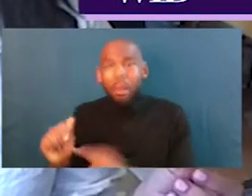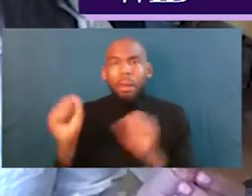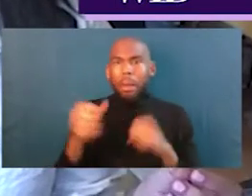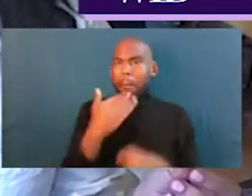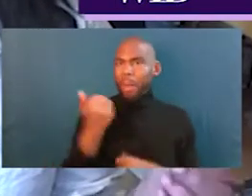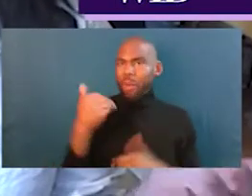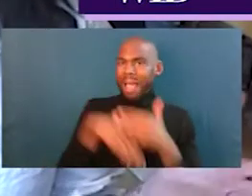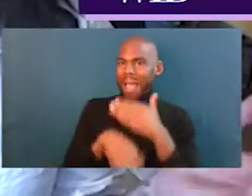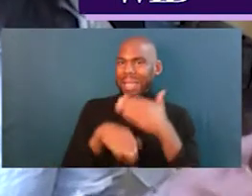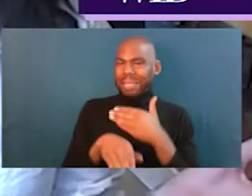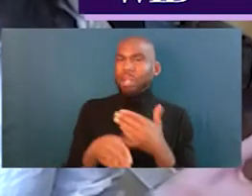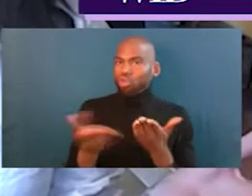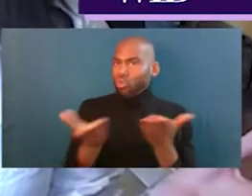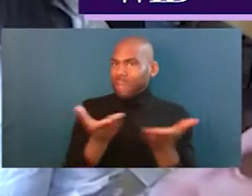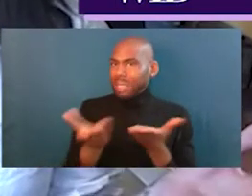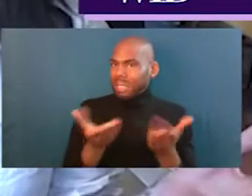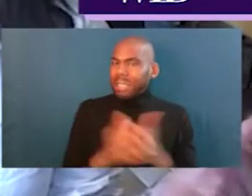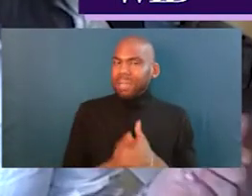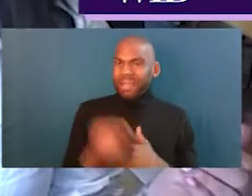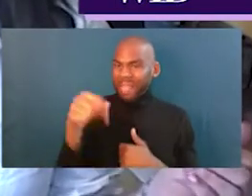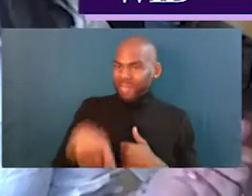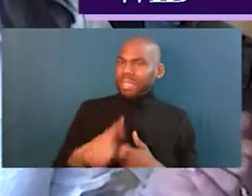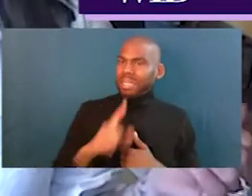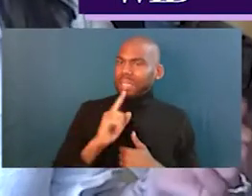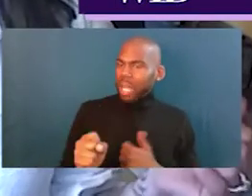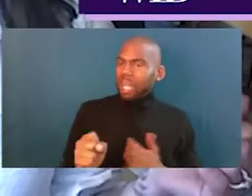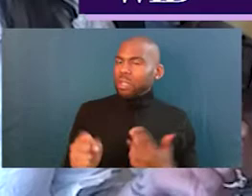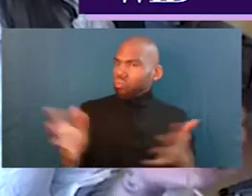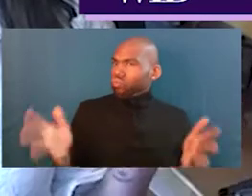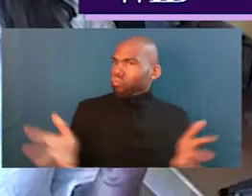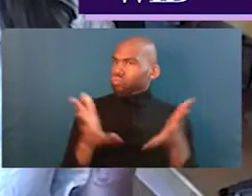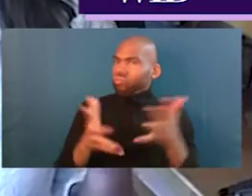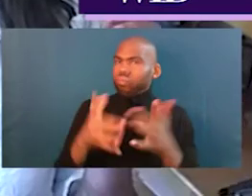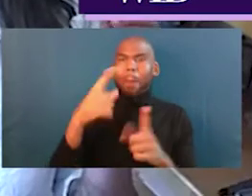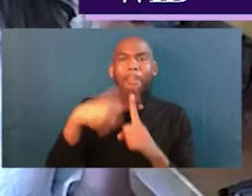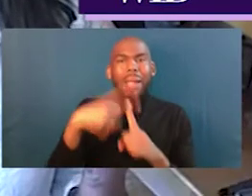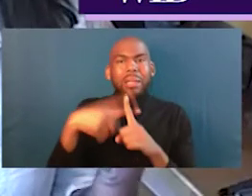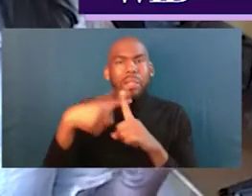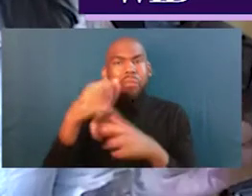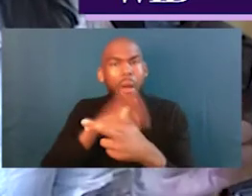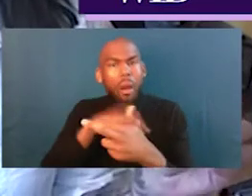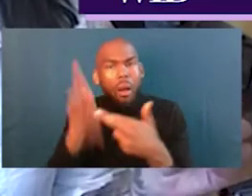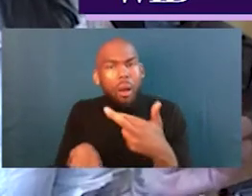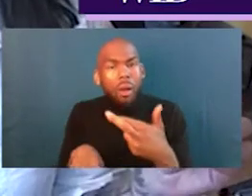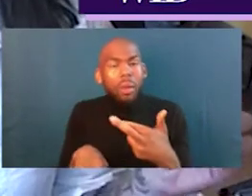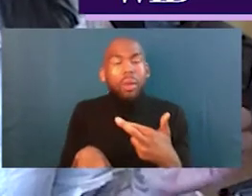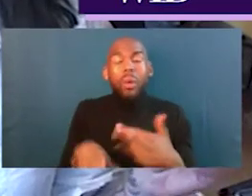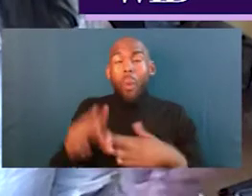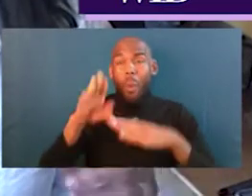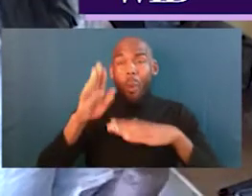can better access products and services, so this drives positive market outcomes beyond